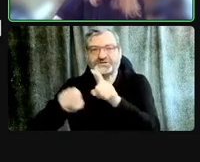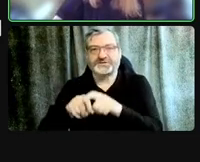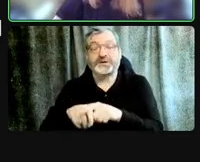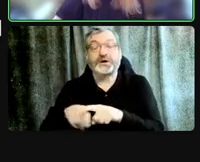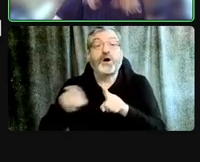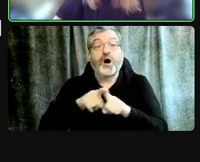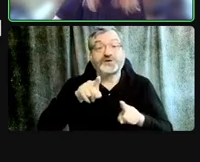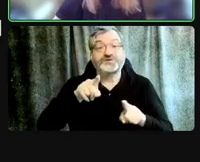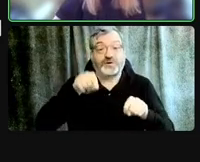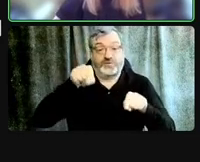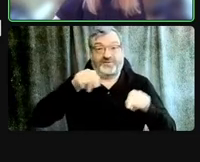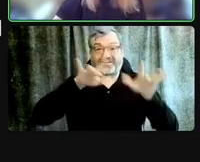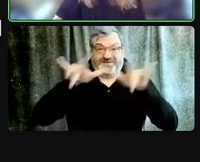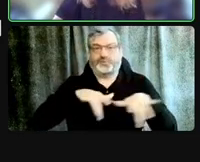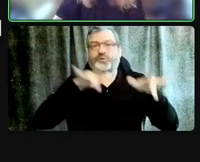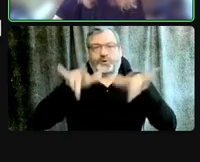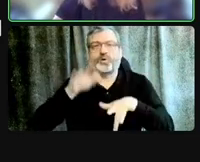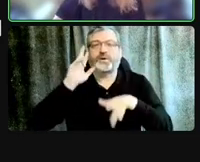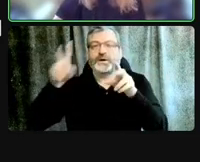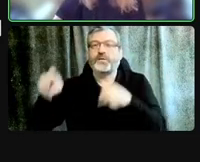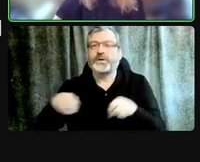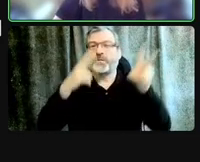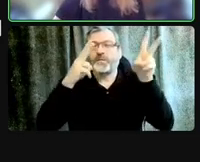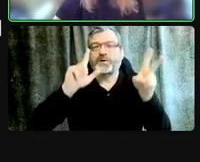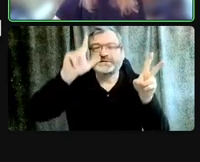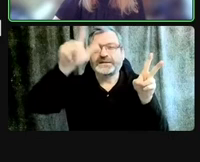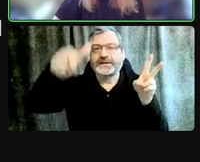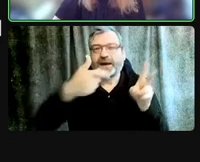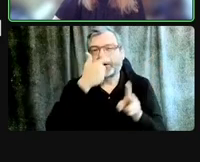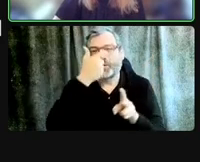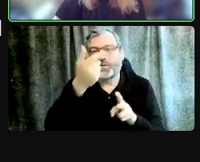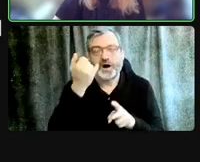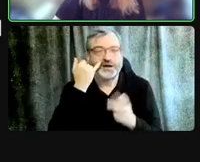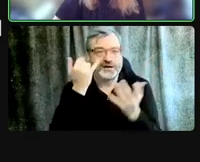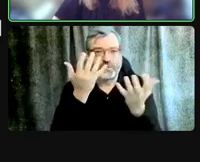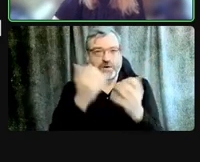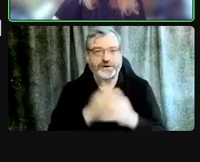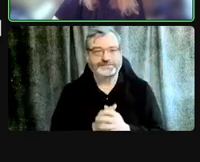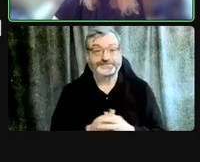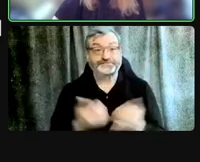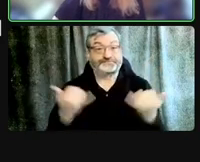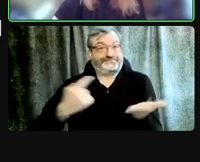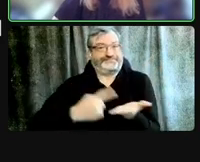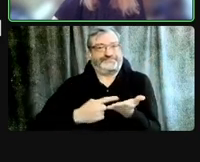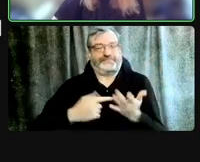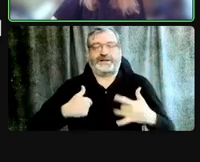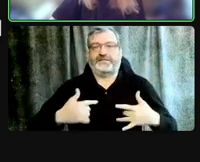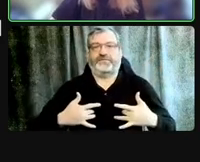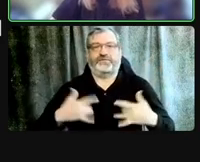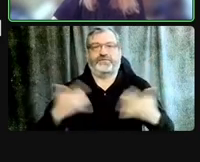I am thrilled for today's discussion. Each of our panelists today have been